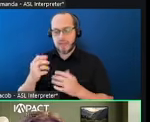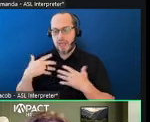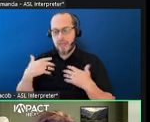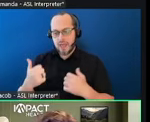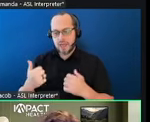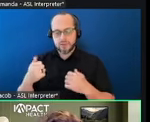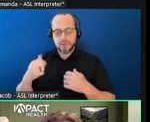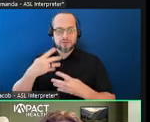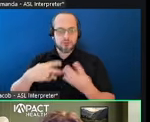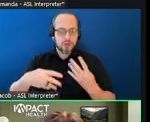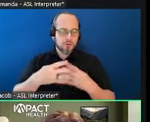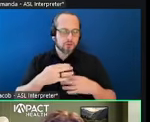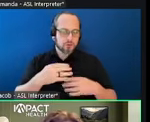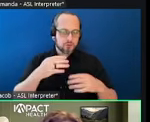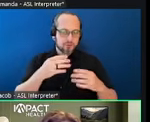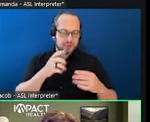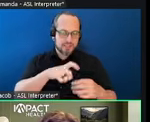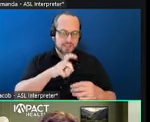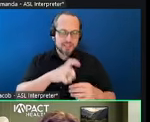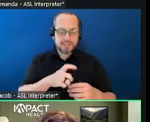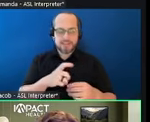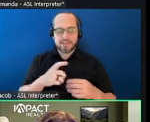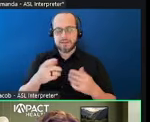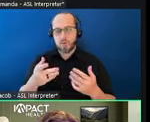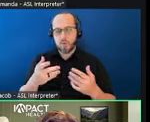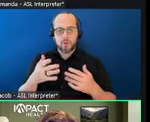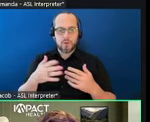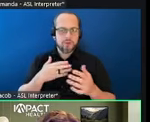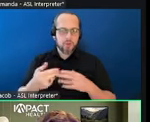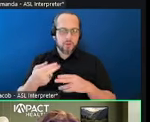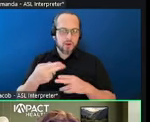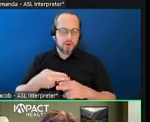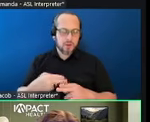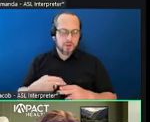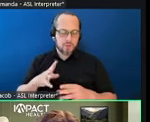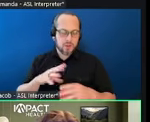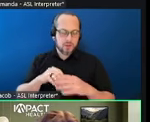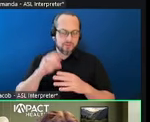or social health whatever you want to call it. uh about a part of the innovative work of healthy